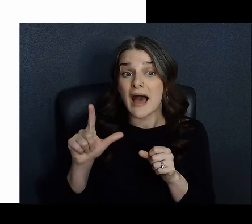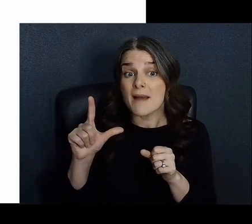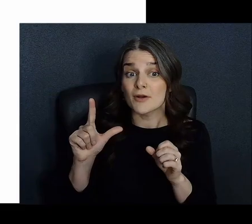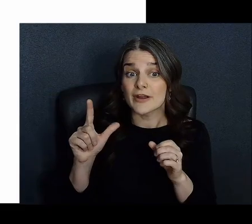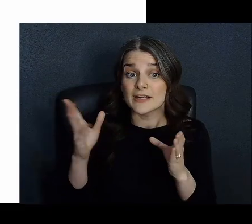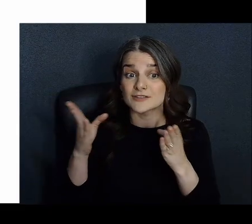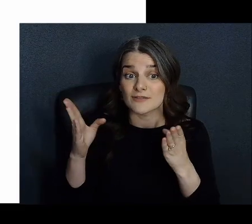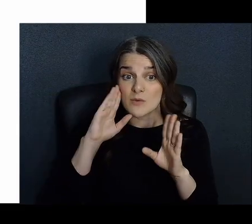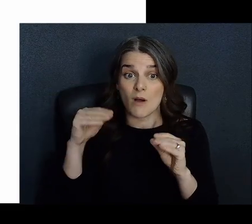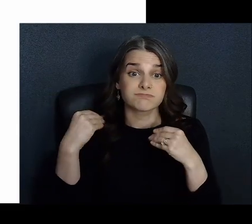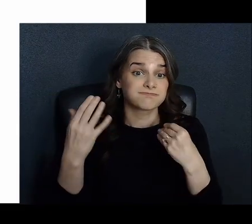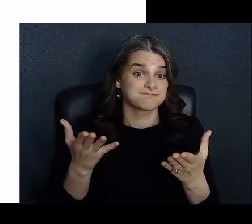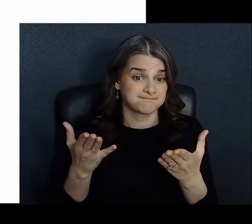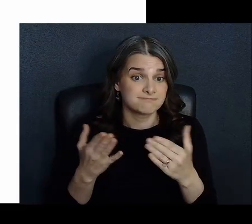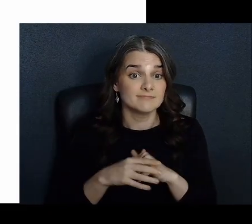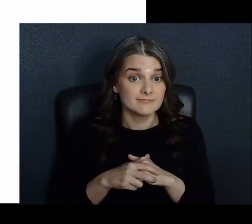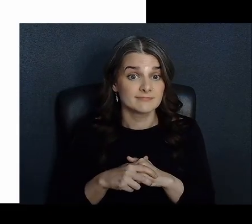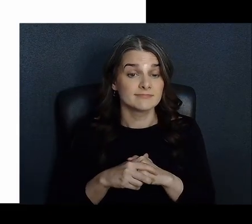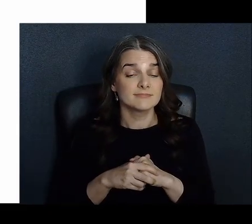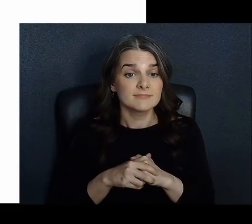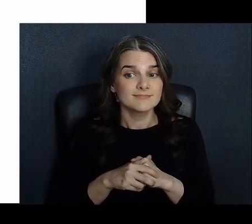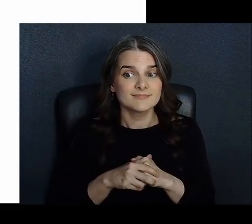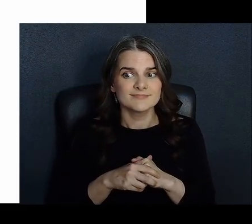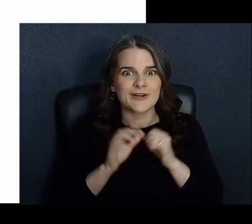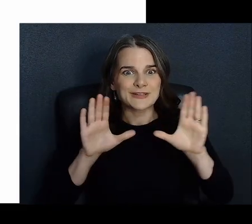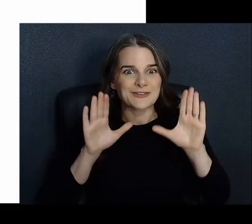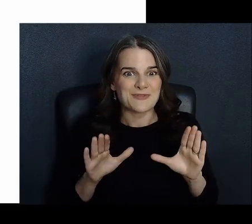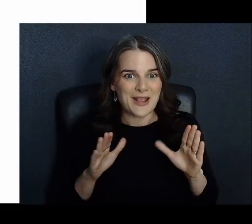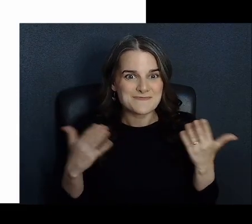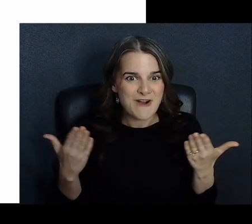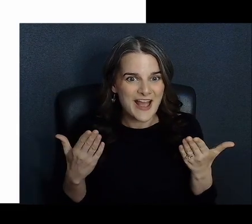What's great about this device is that the buttons are very tactile.